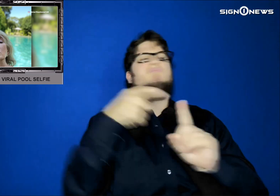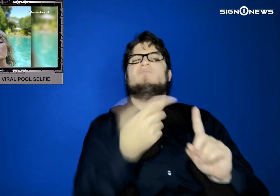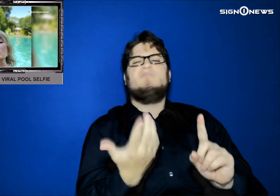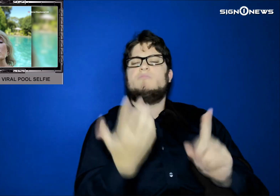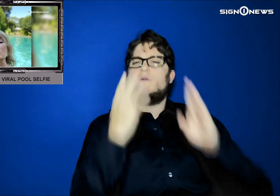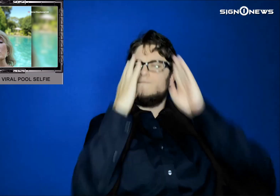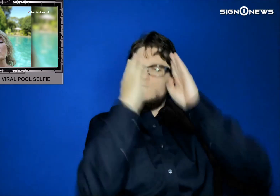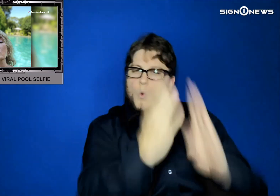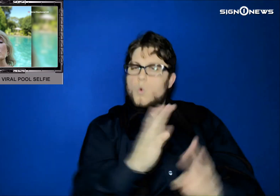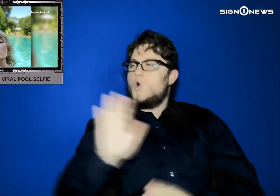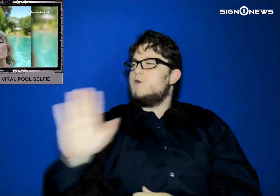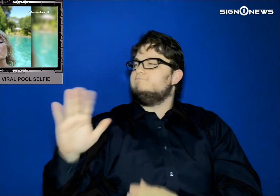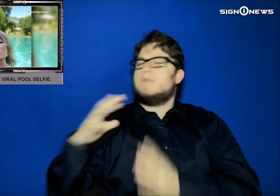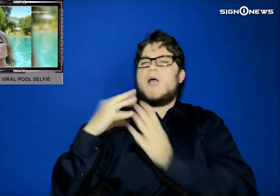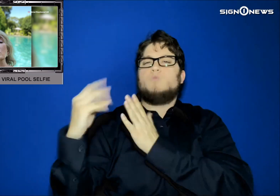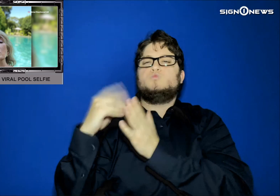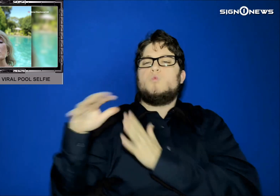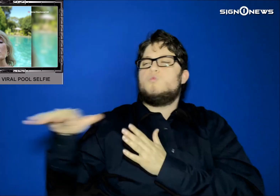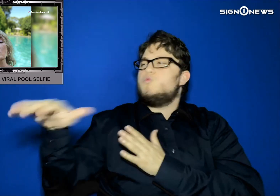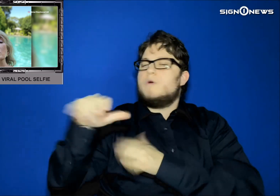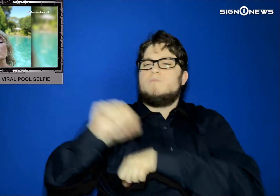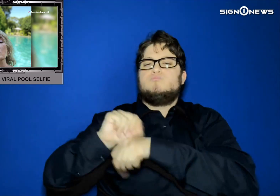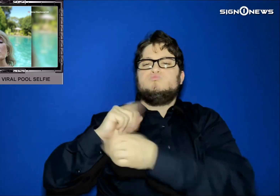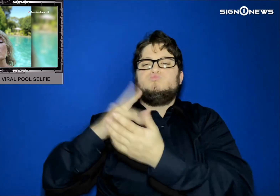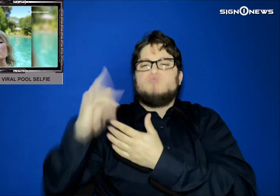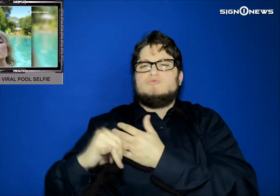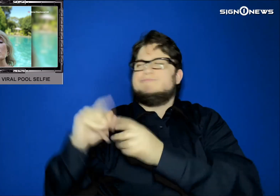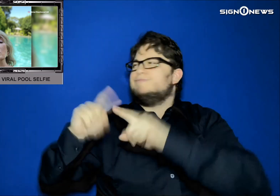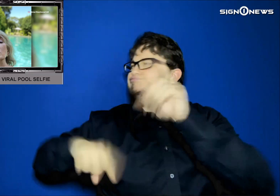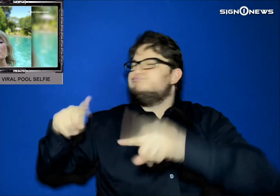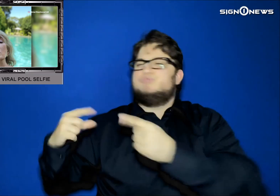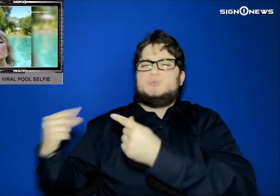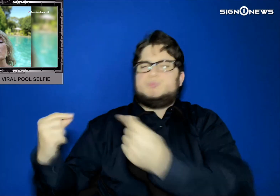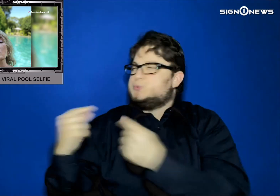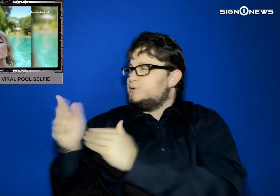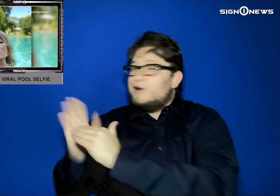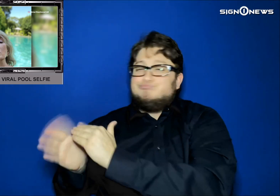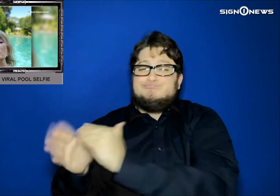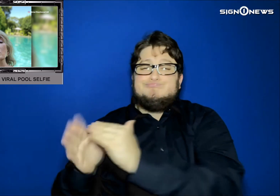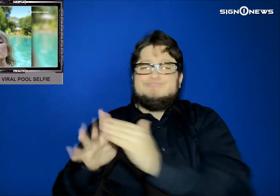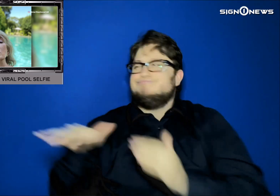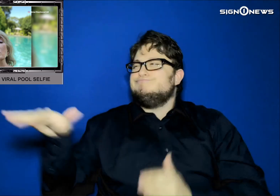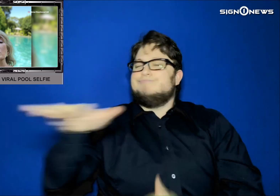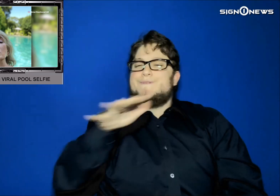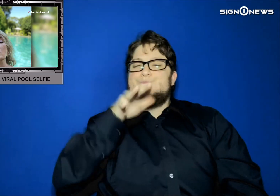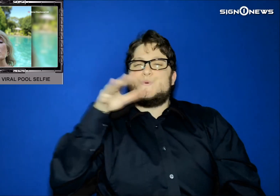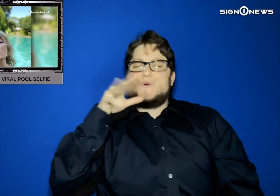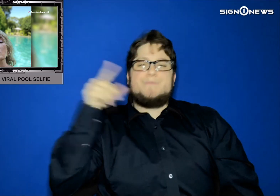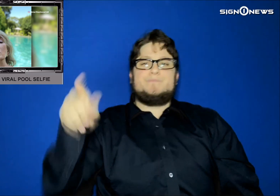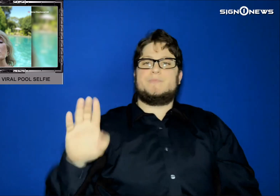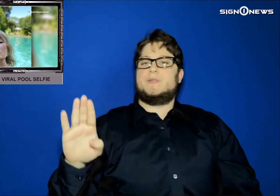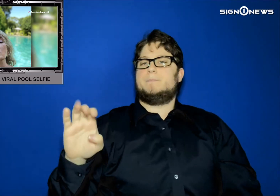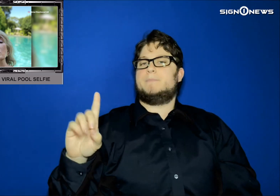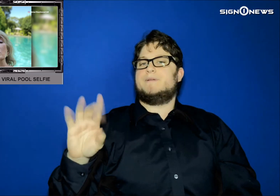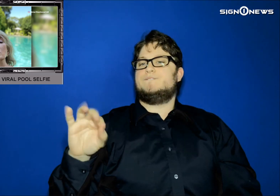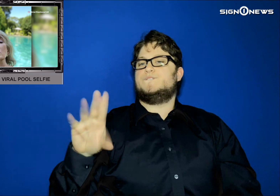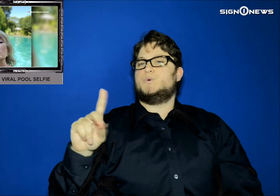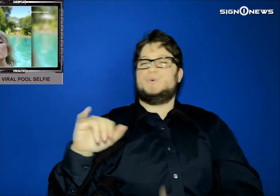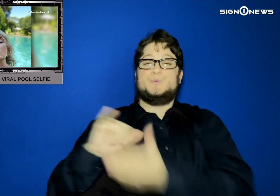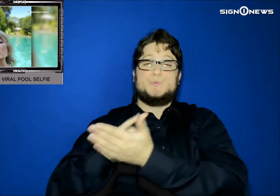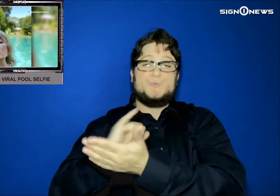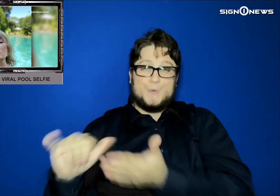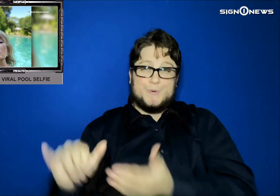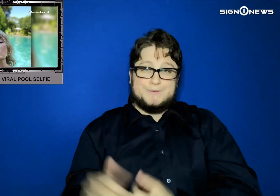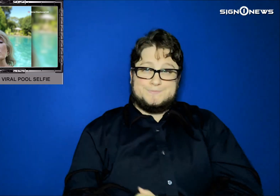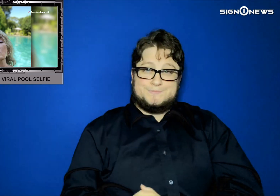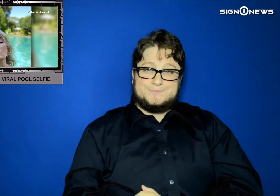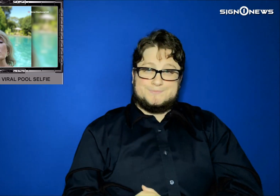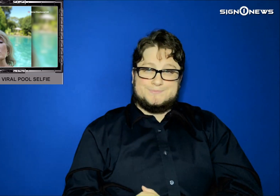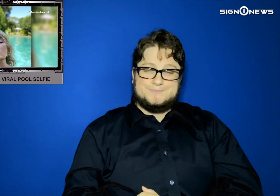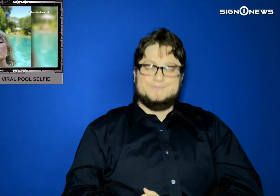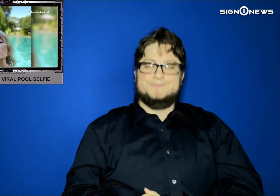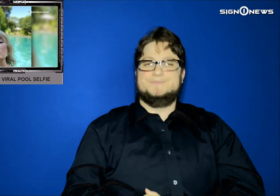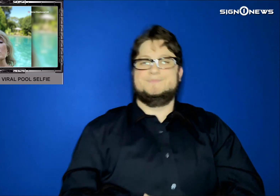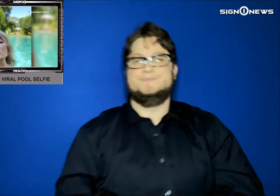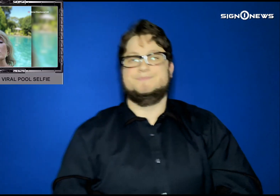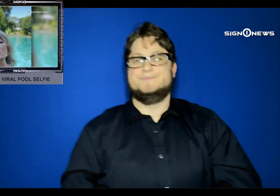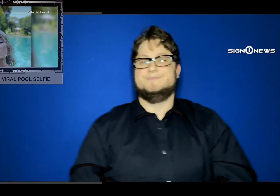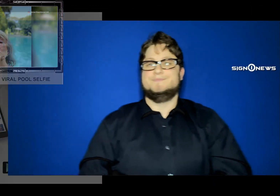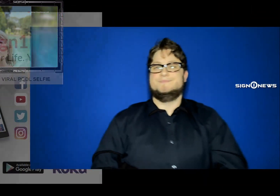It focuses on her completing outdoor projects around her farm in Bedford, New York.